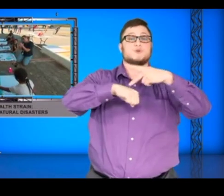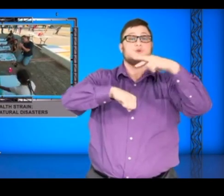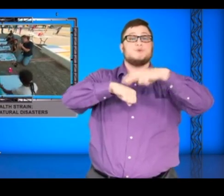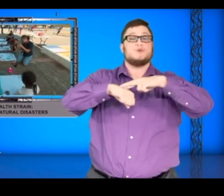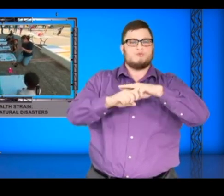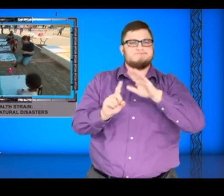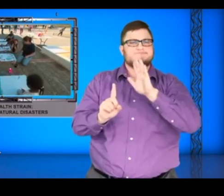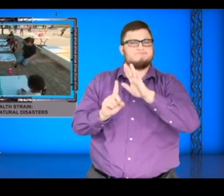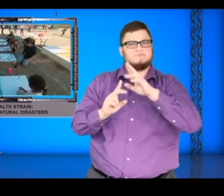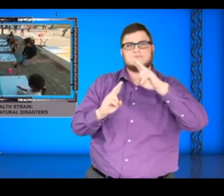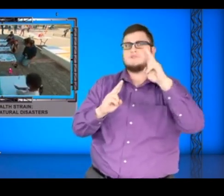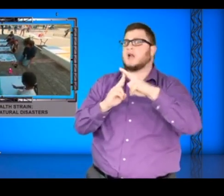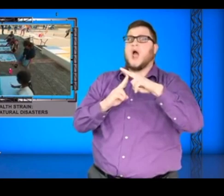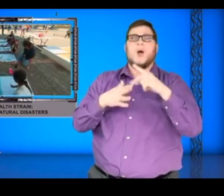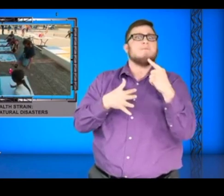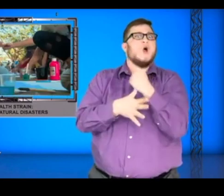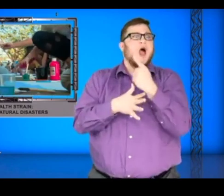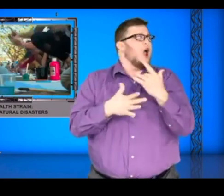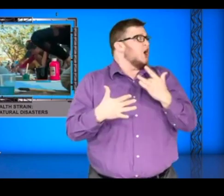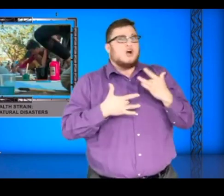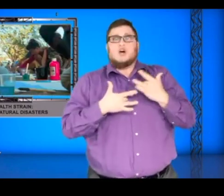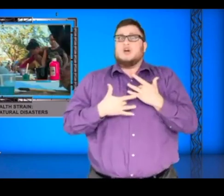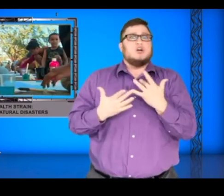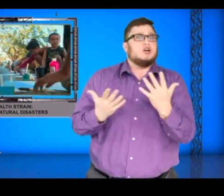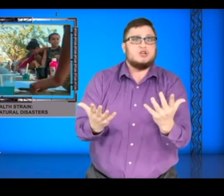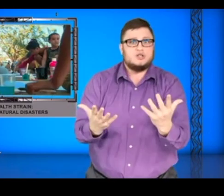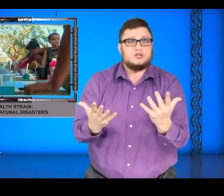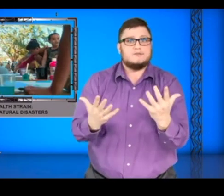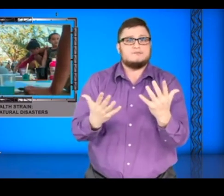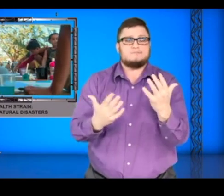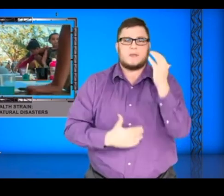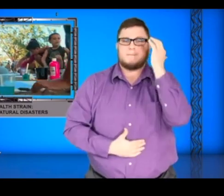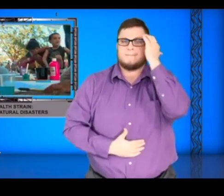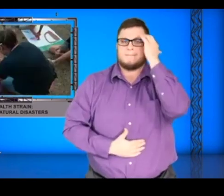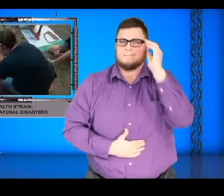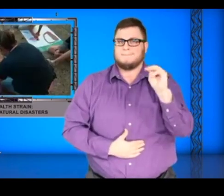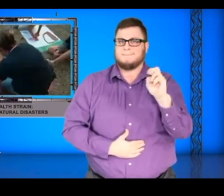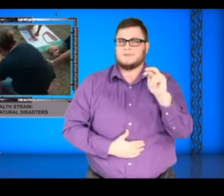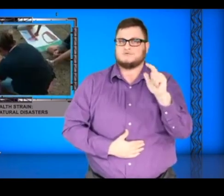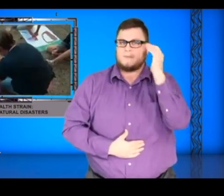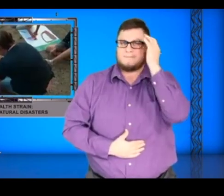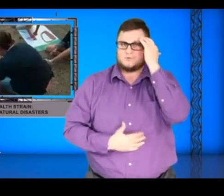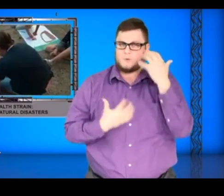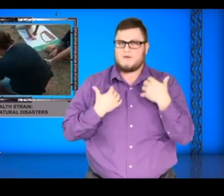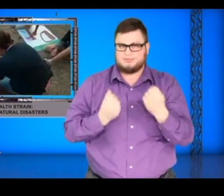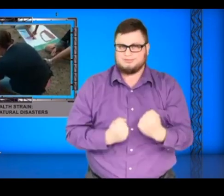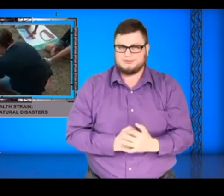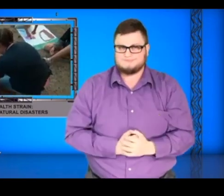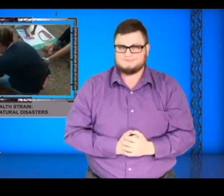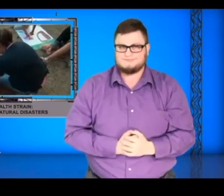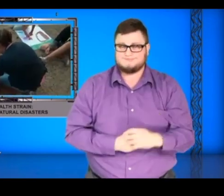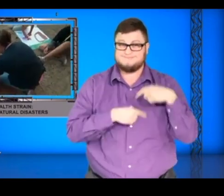Mental health has become a top priority in Puerto Rico.